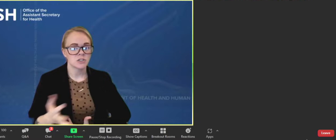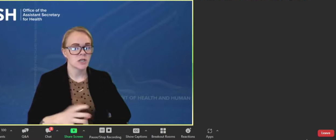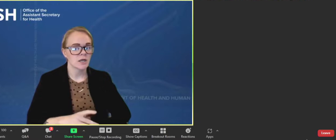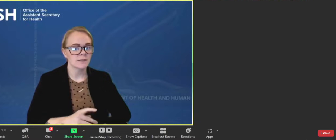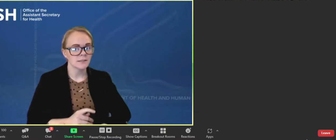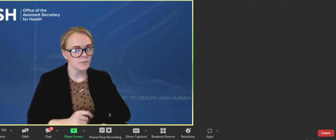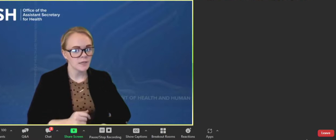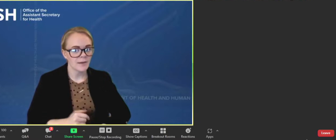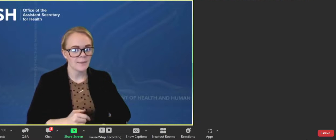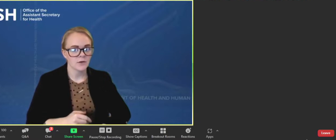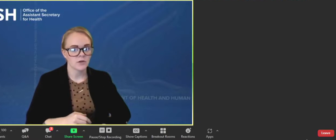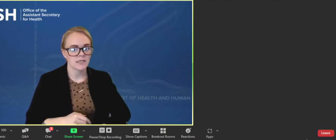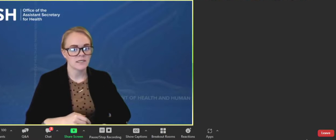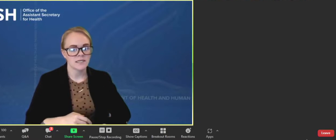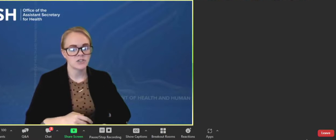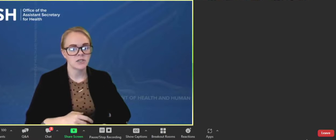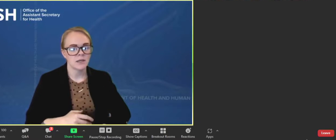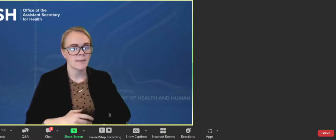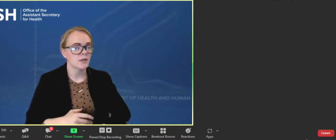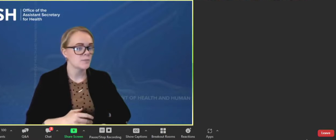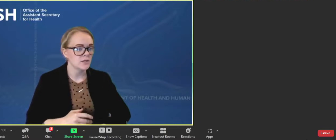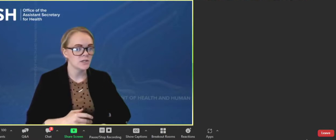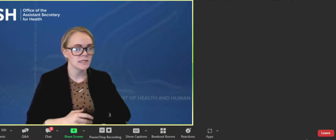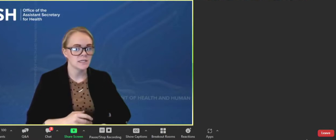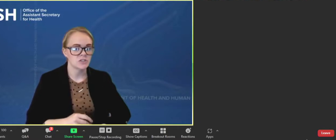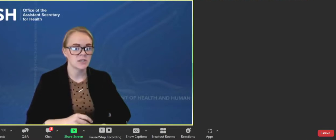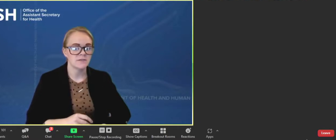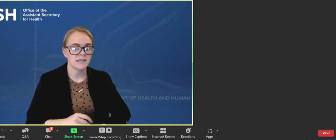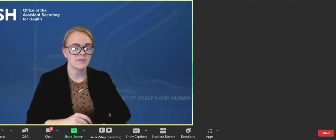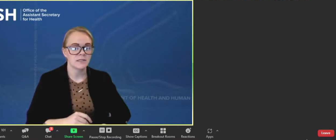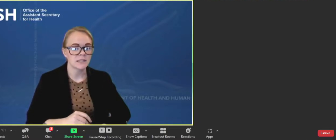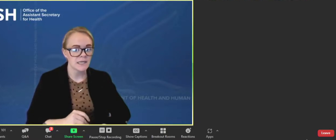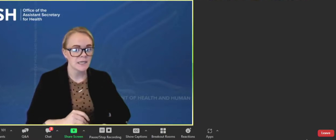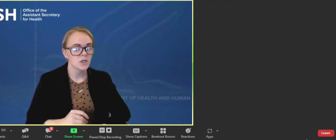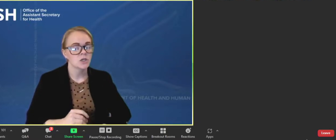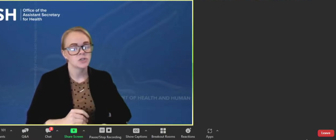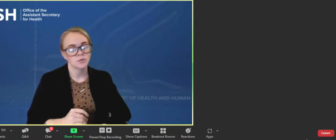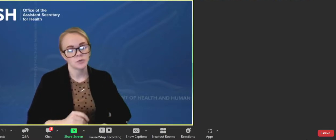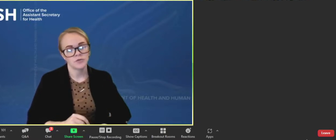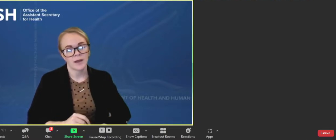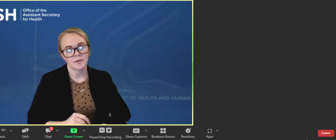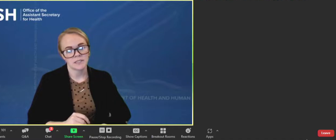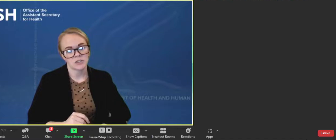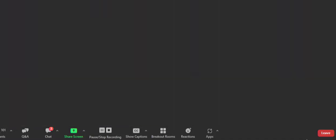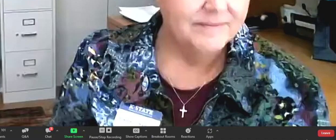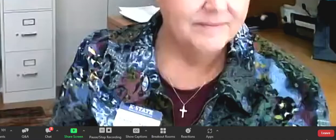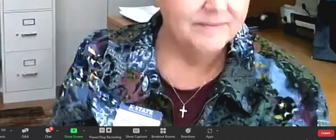to share a little bit about their organization and the community initiatives they've been leading to improve hypertension control.